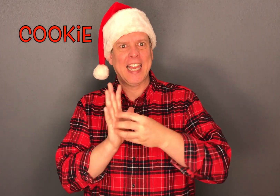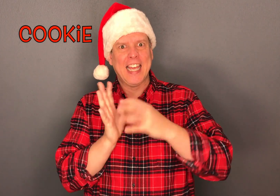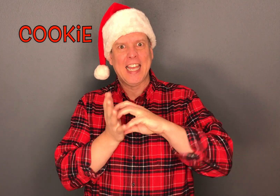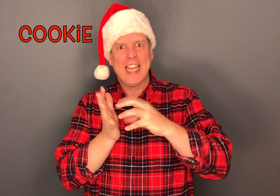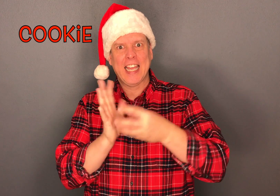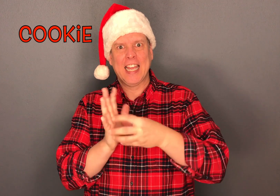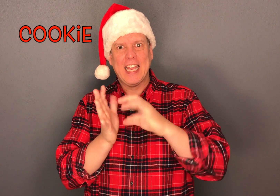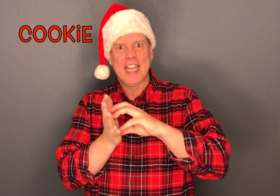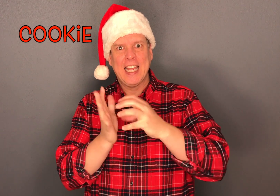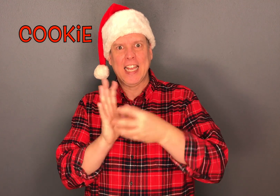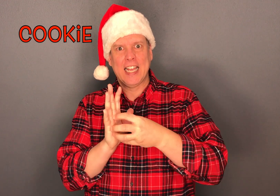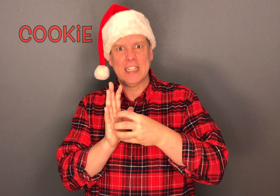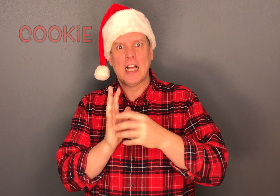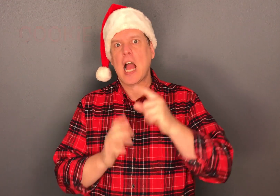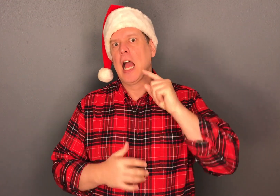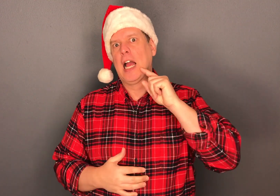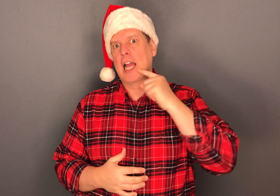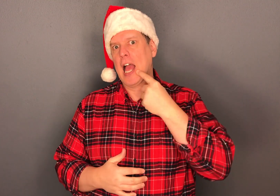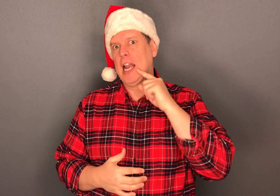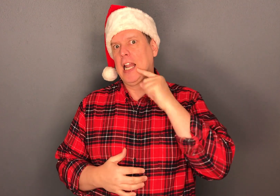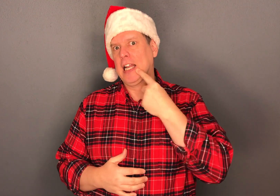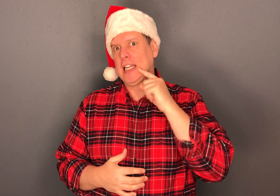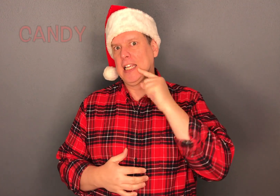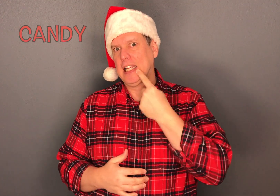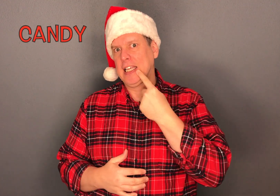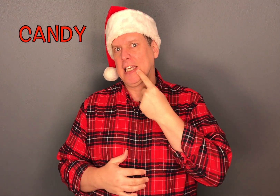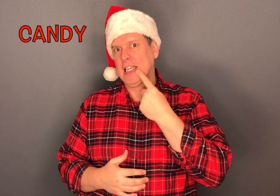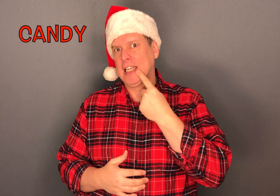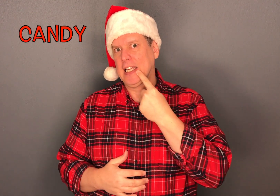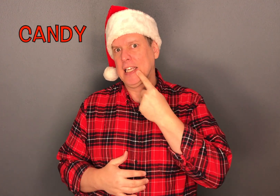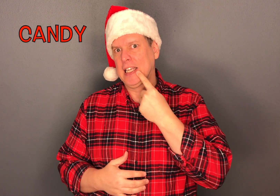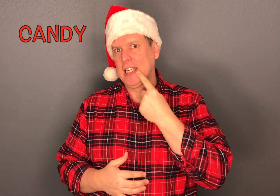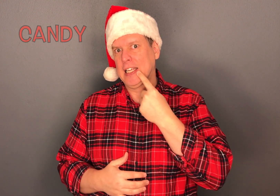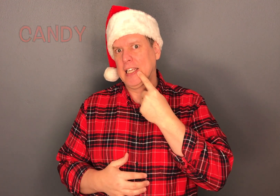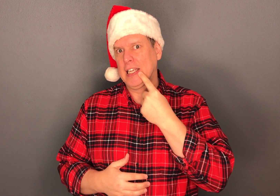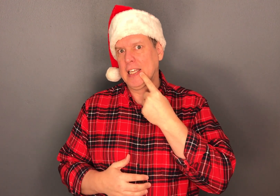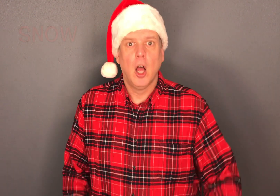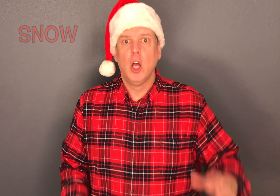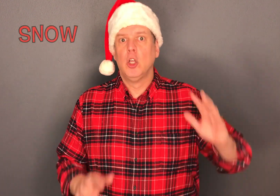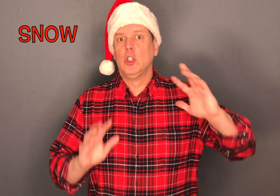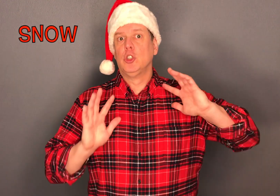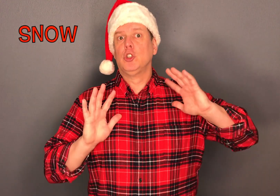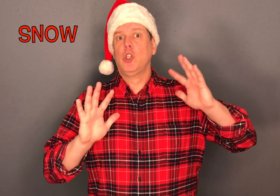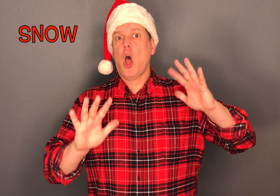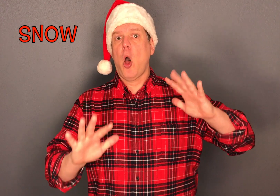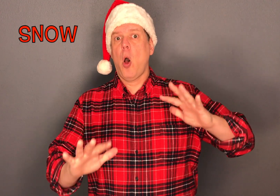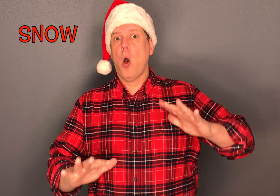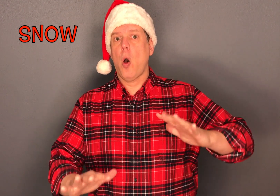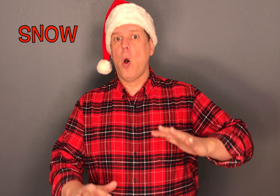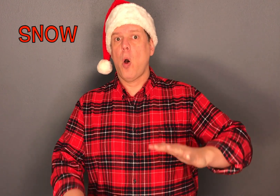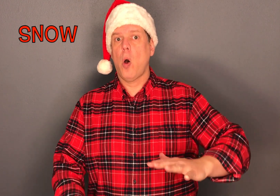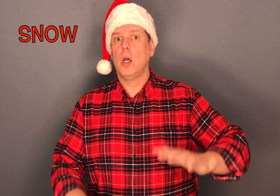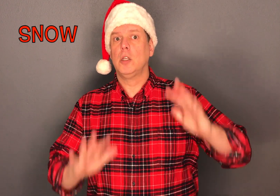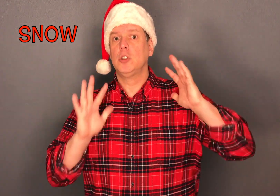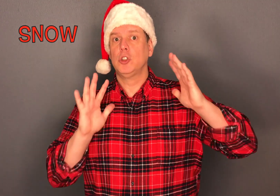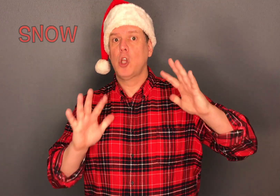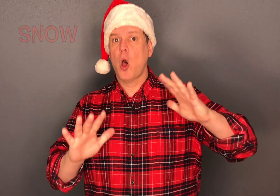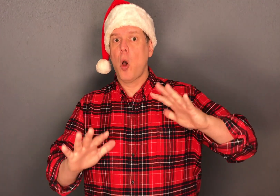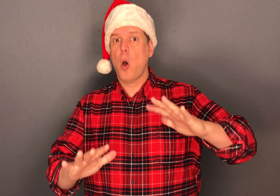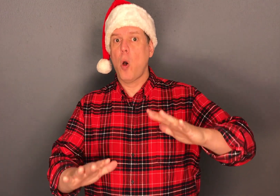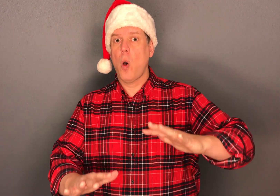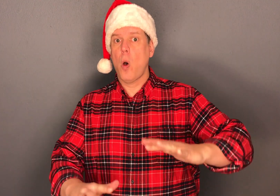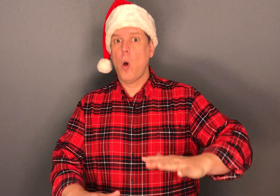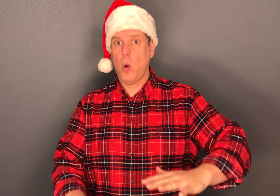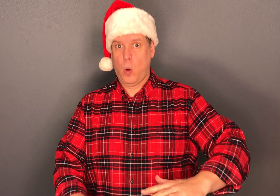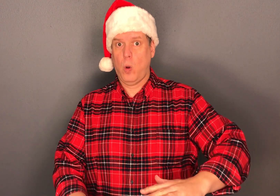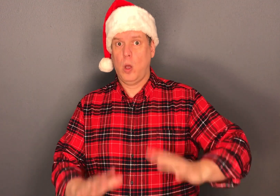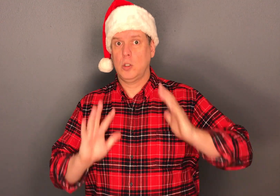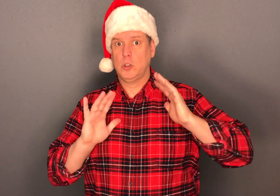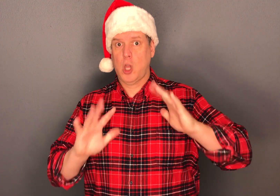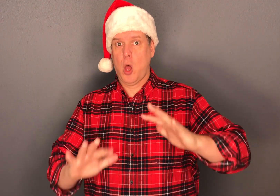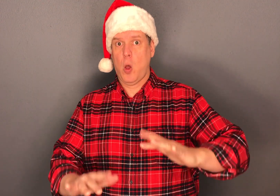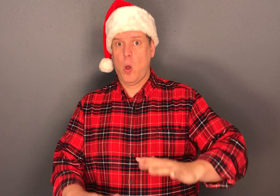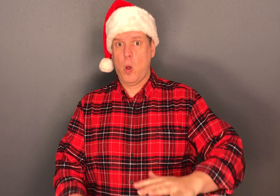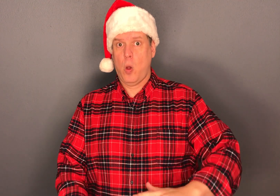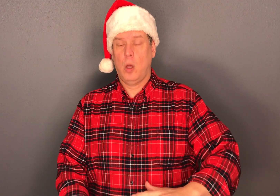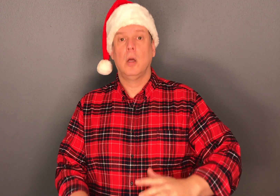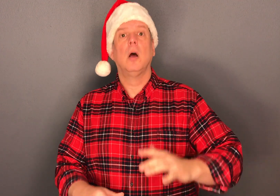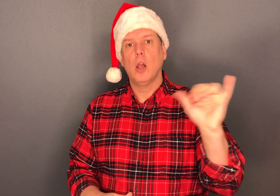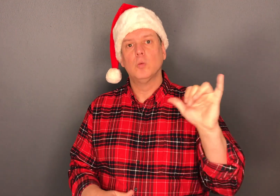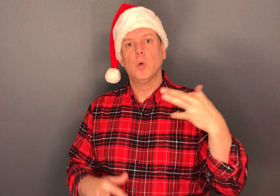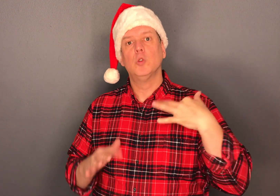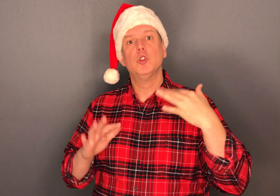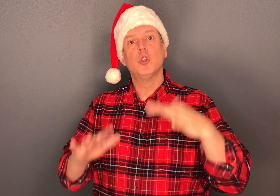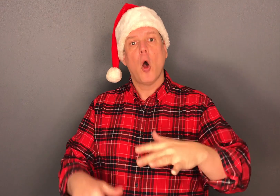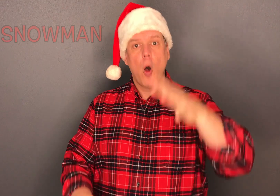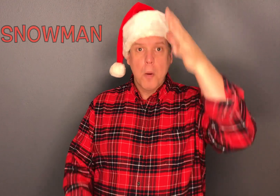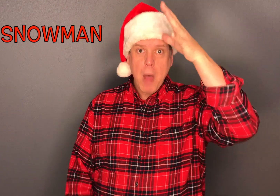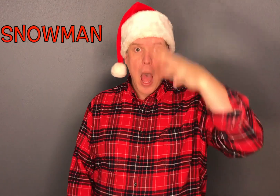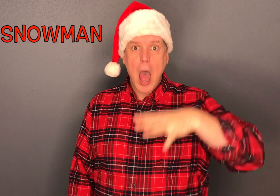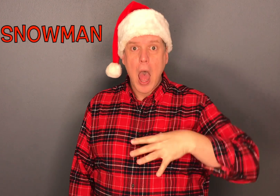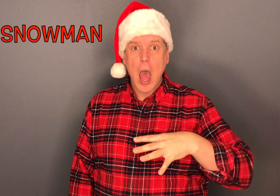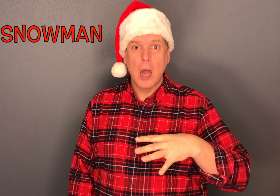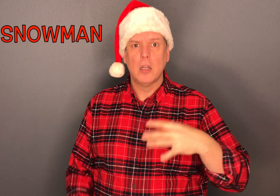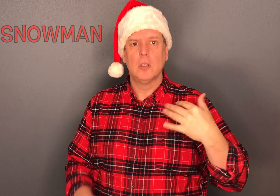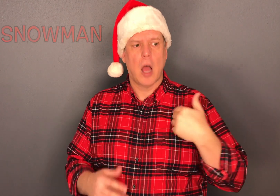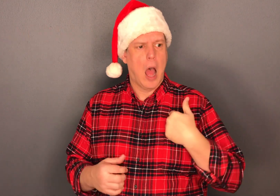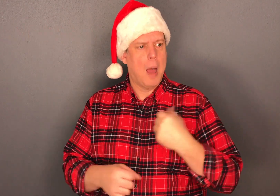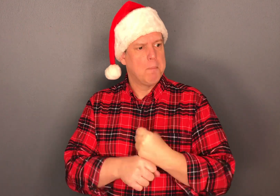here's cookie and candy